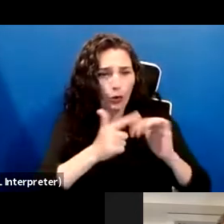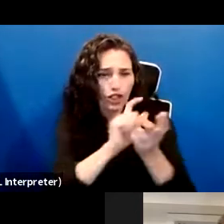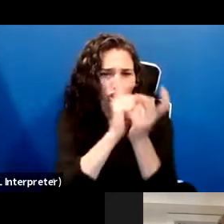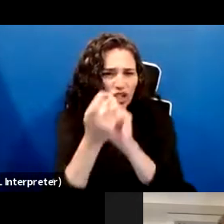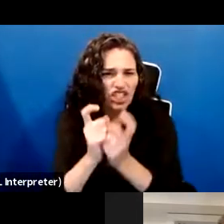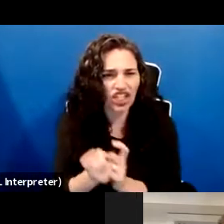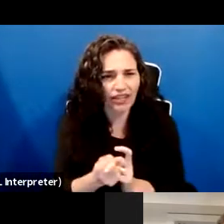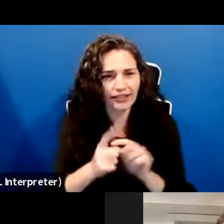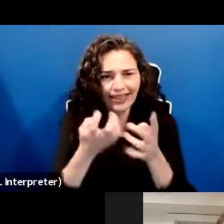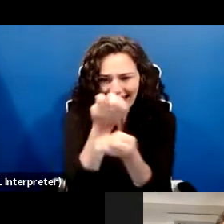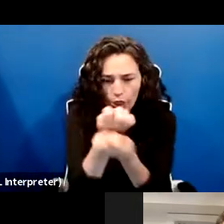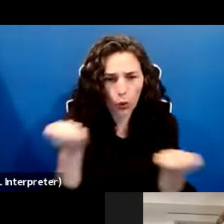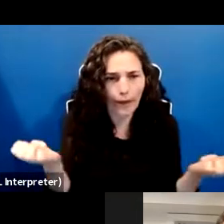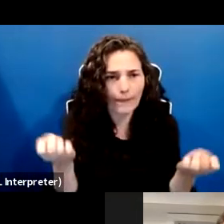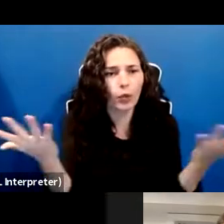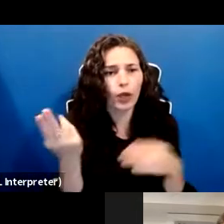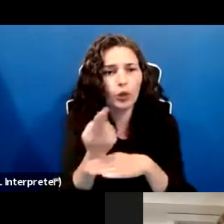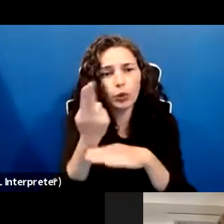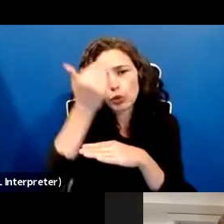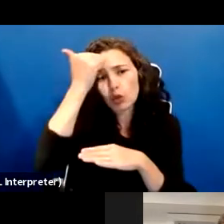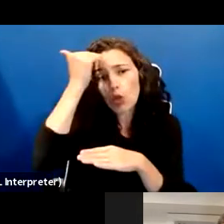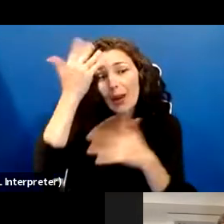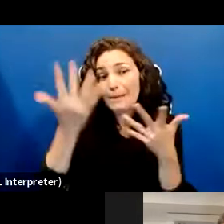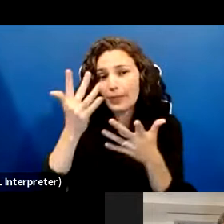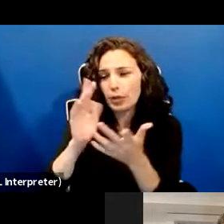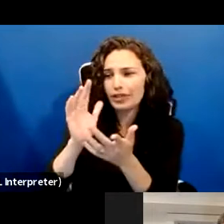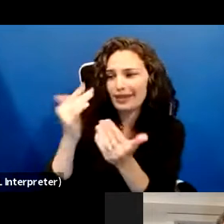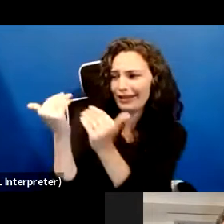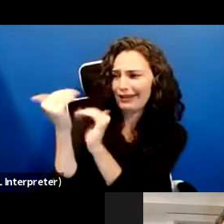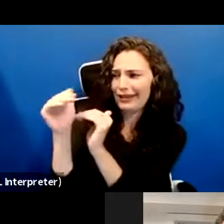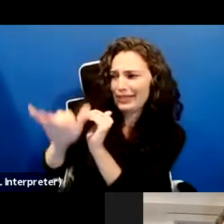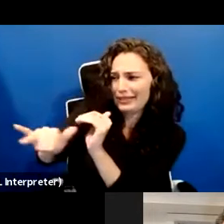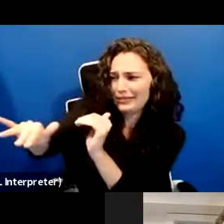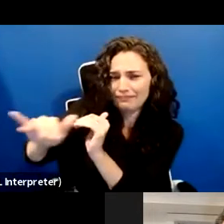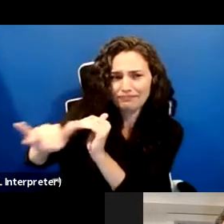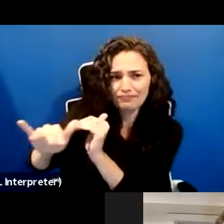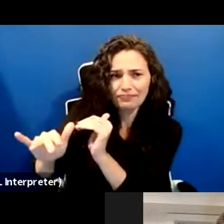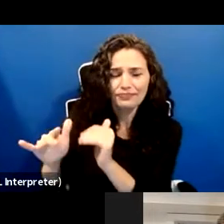what kind of equipment you're using, knowing that you might have to get into some cranked spaces?